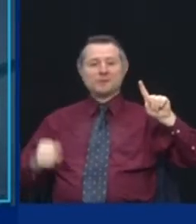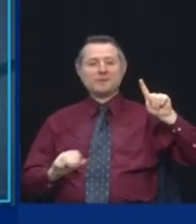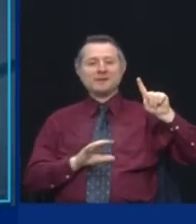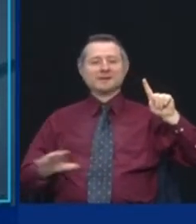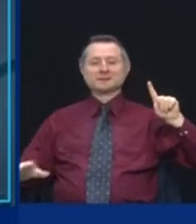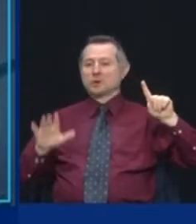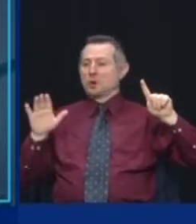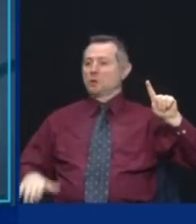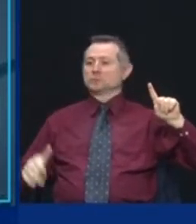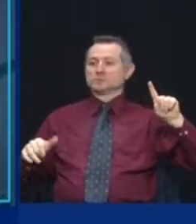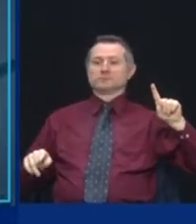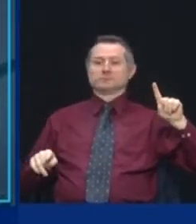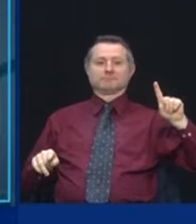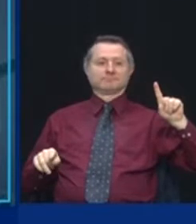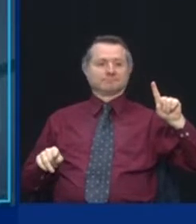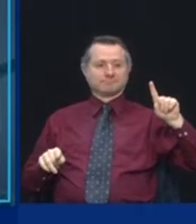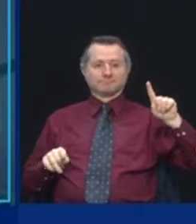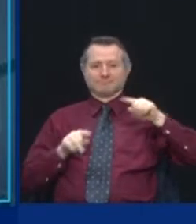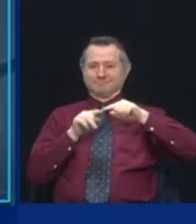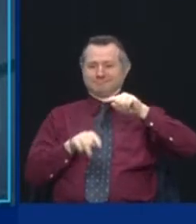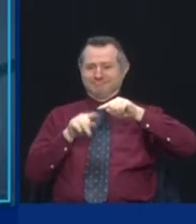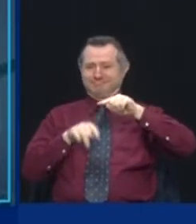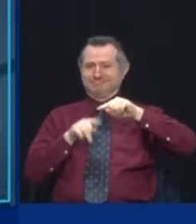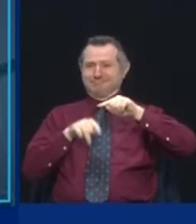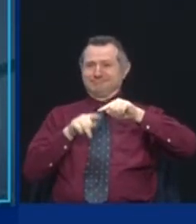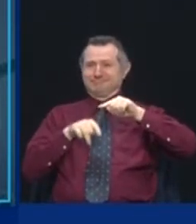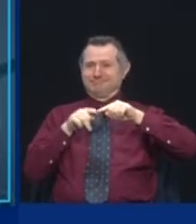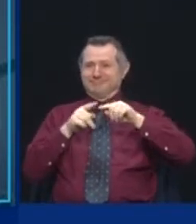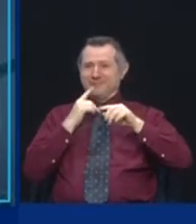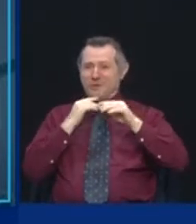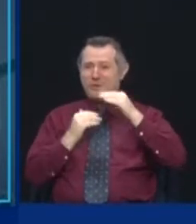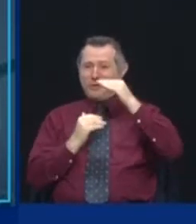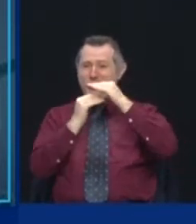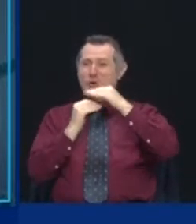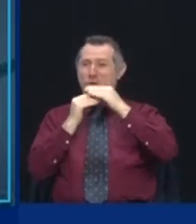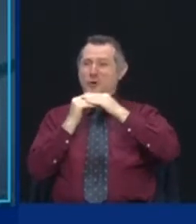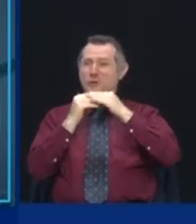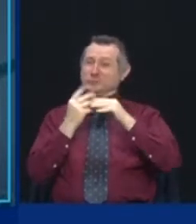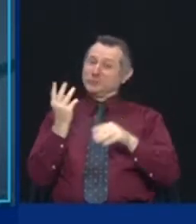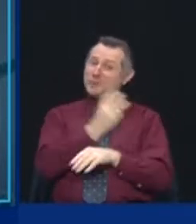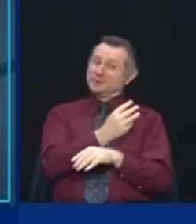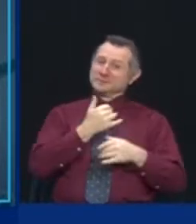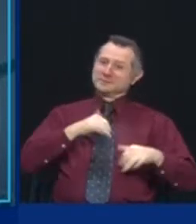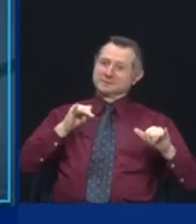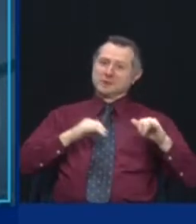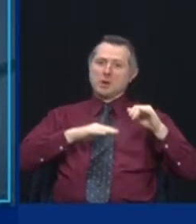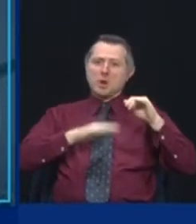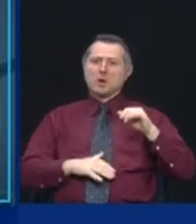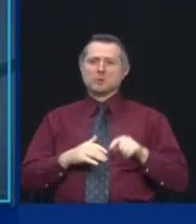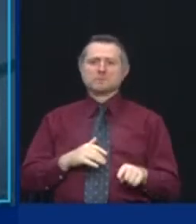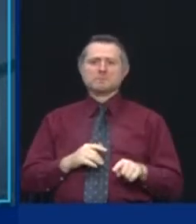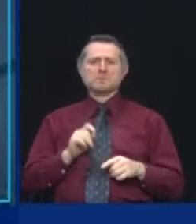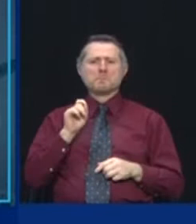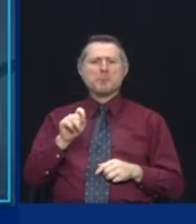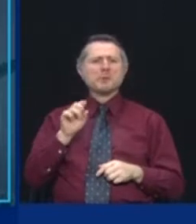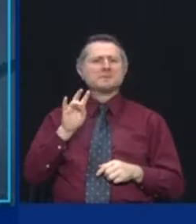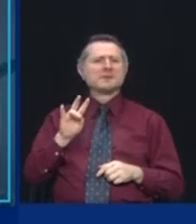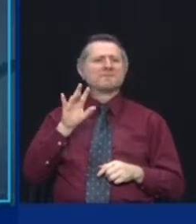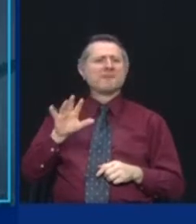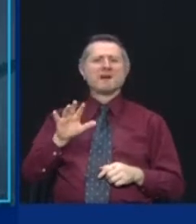NEW YORK, 3.1. YOU GO TO A LOW IN THE SOUTHERN TIER ABUTTING WESTERN NEW YORK, .7.